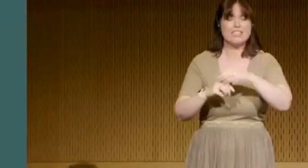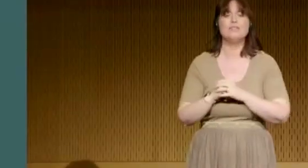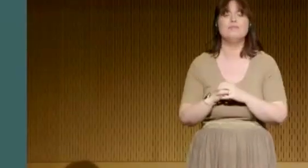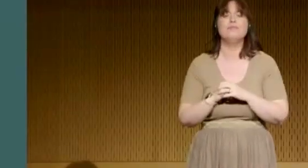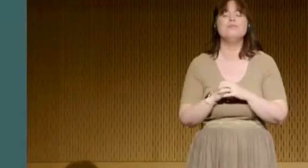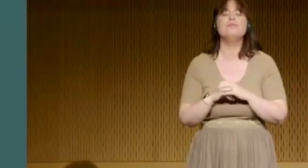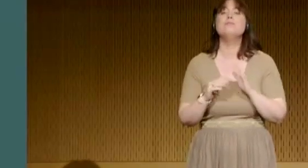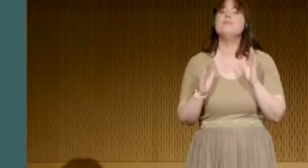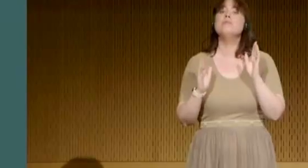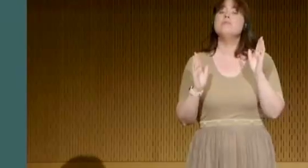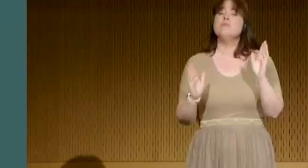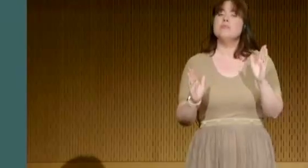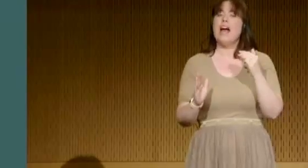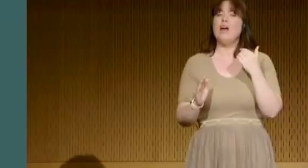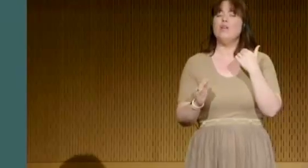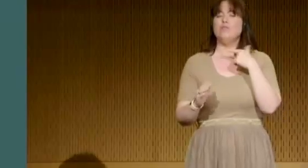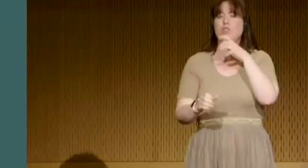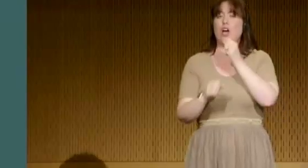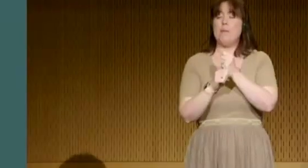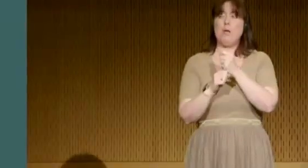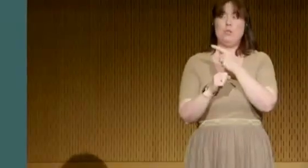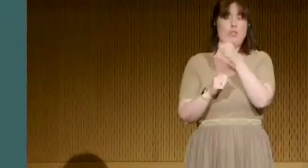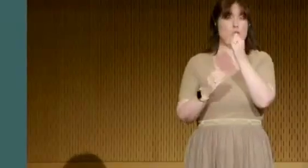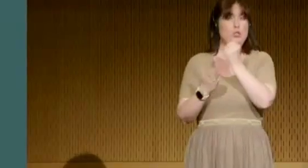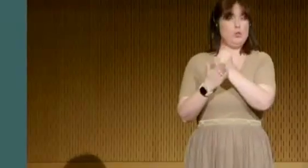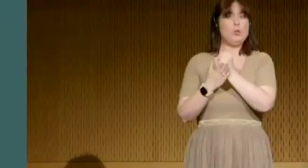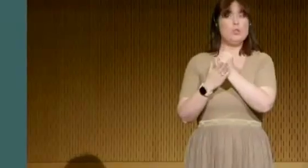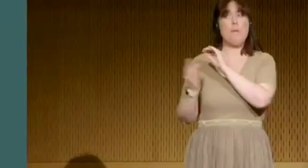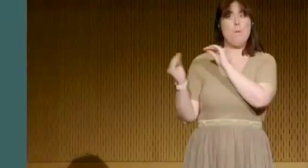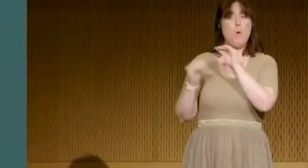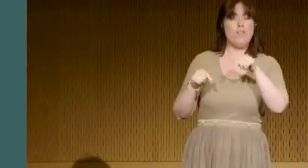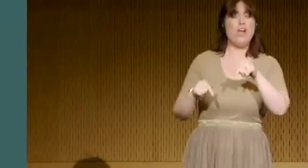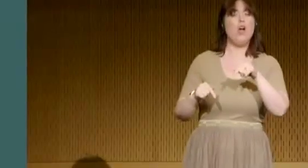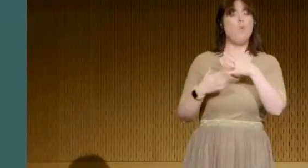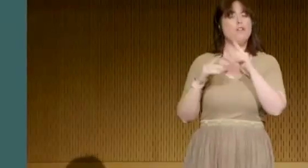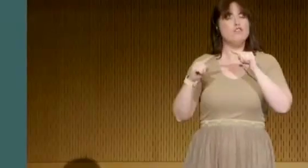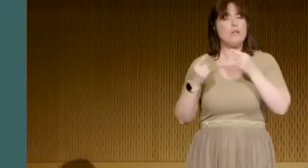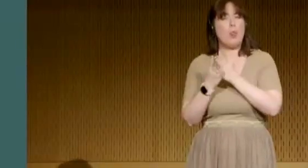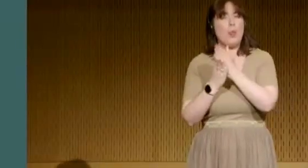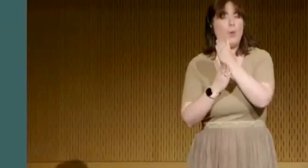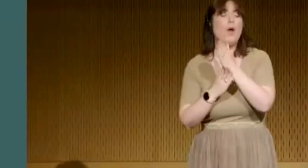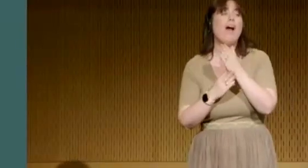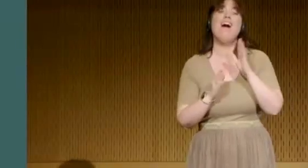I suppose the challenges that these students face and this is a matching exercise that I did with